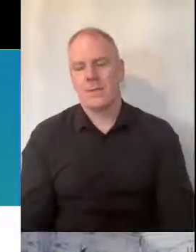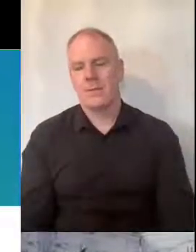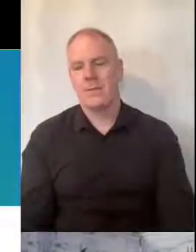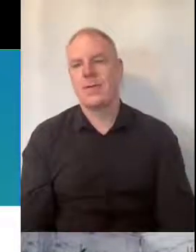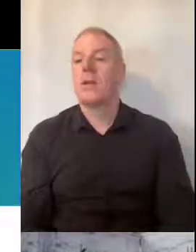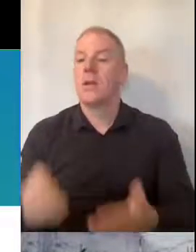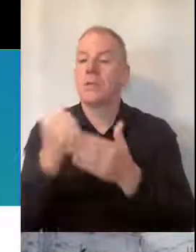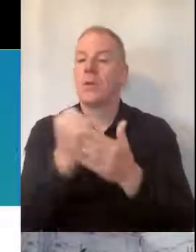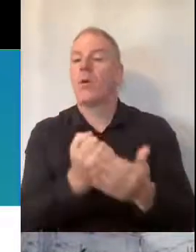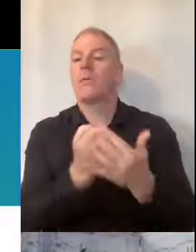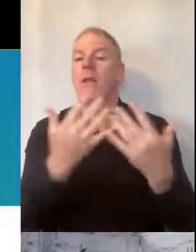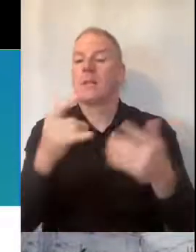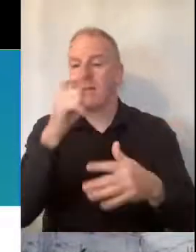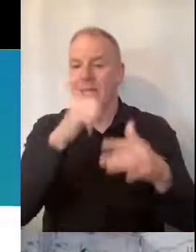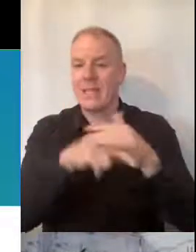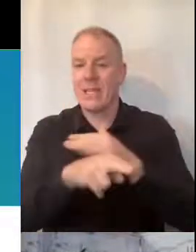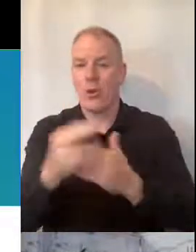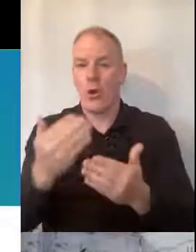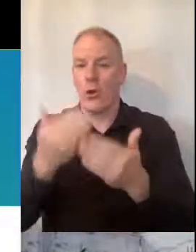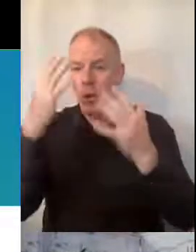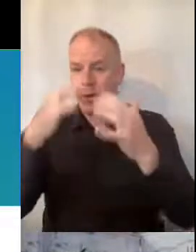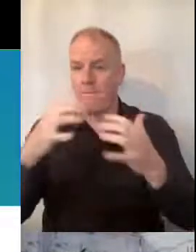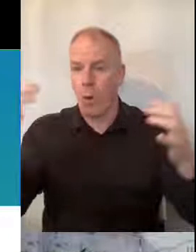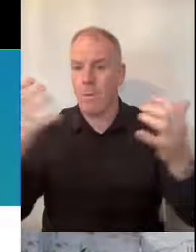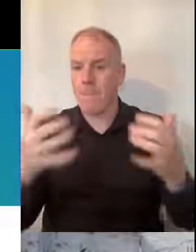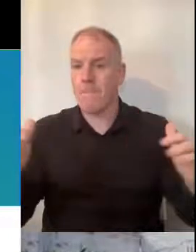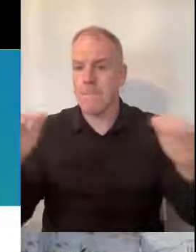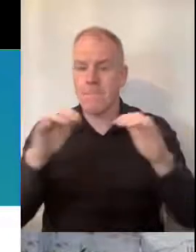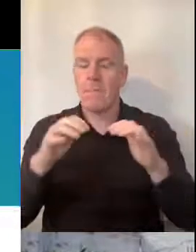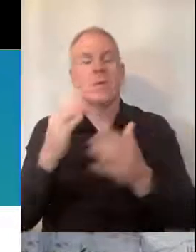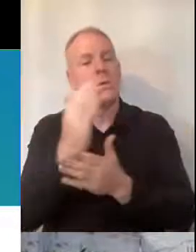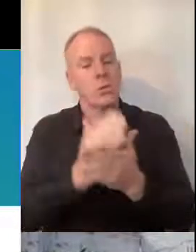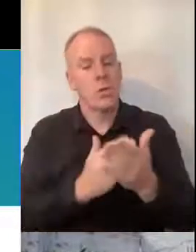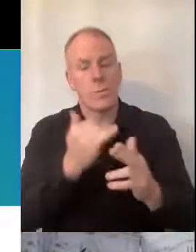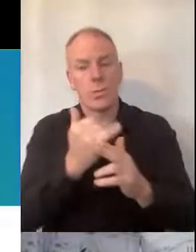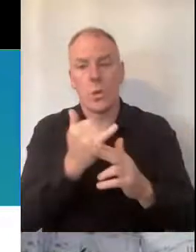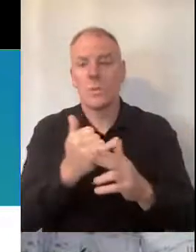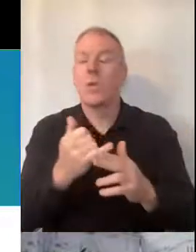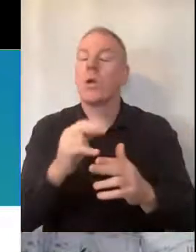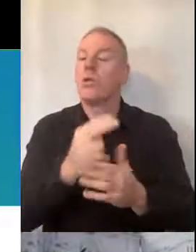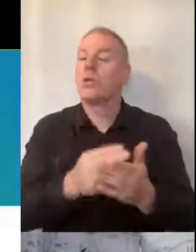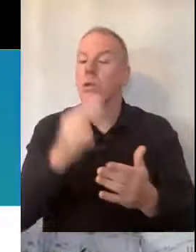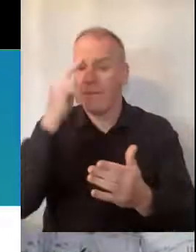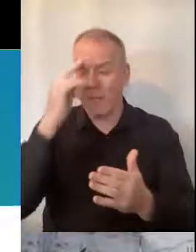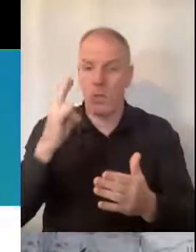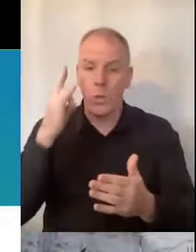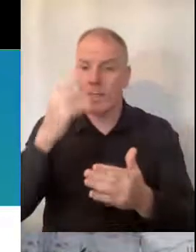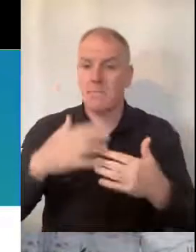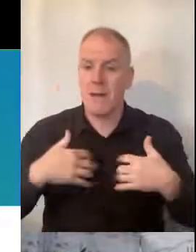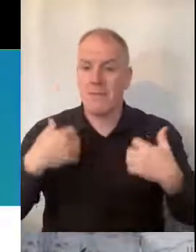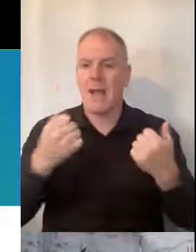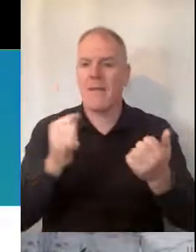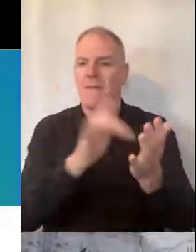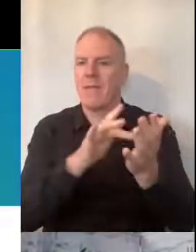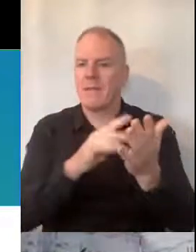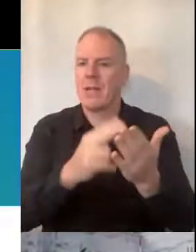teaching and learning forums. So a number of our schools. We have 15 schools in the universities and not every school has a teaching learning forum.